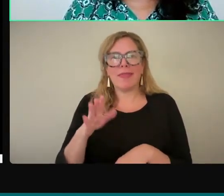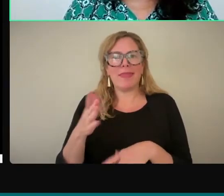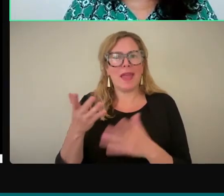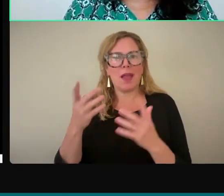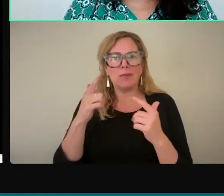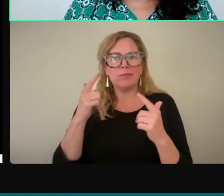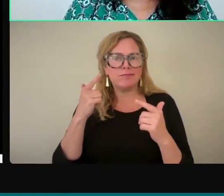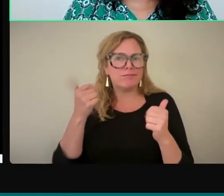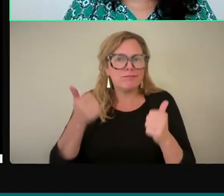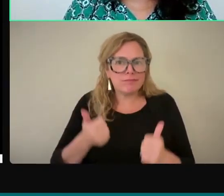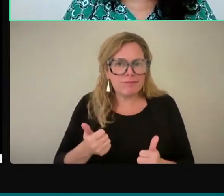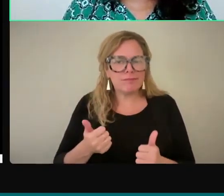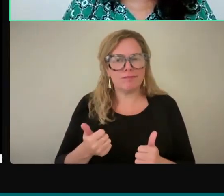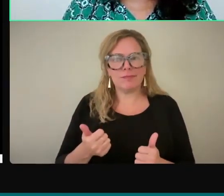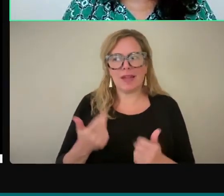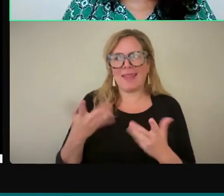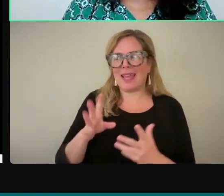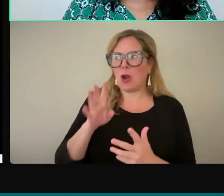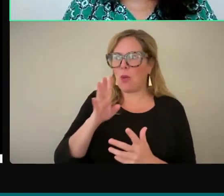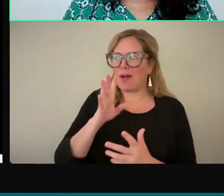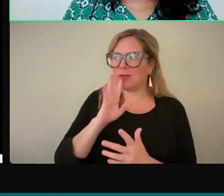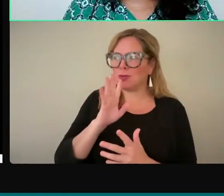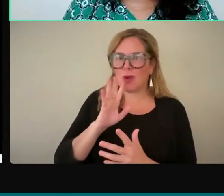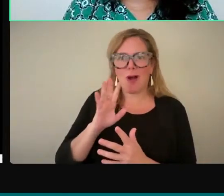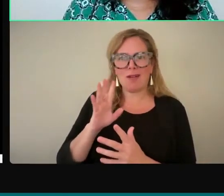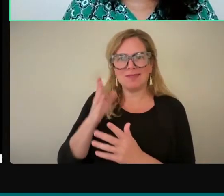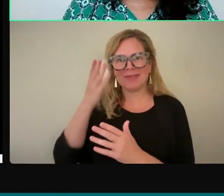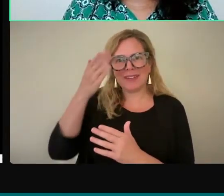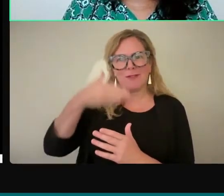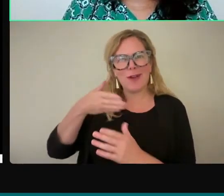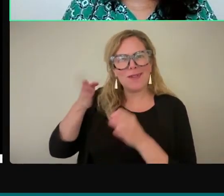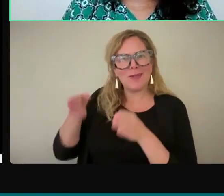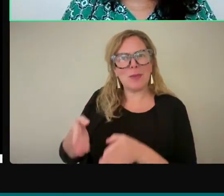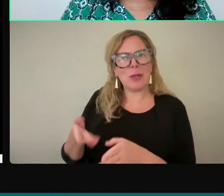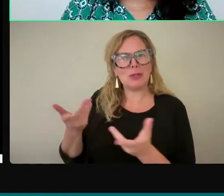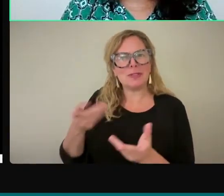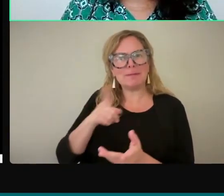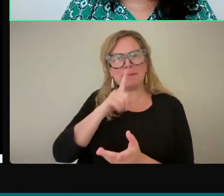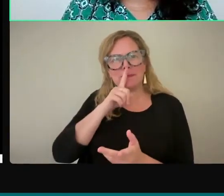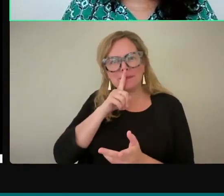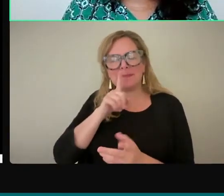And so, I sometimes will suggest that the caregiver start the video visit with me separate